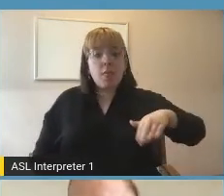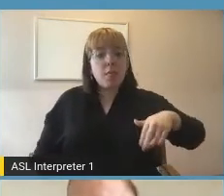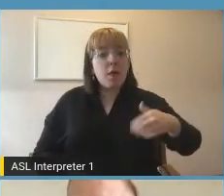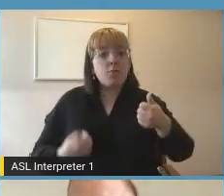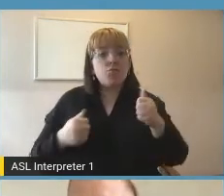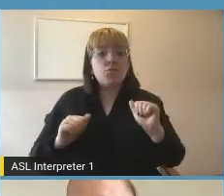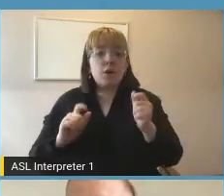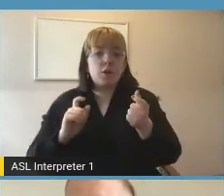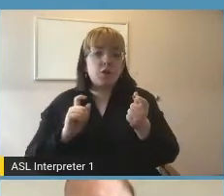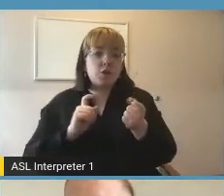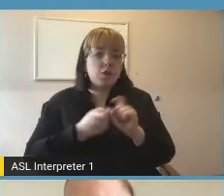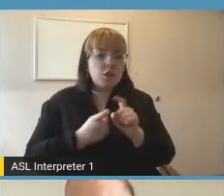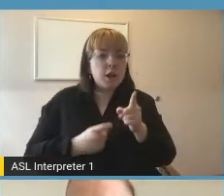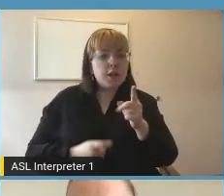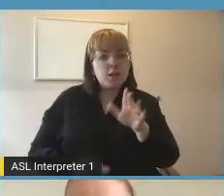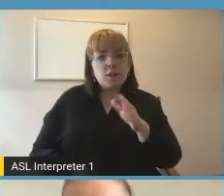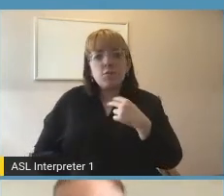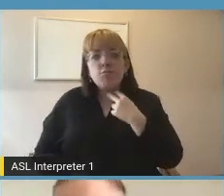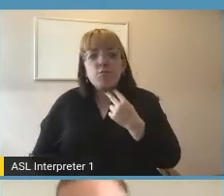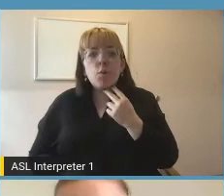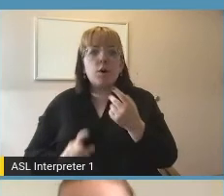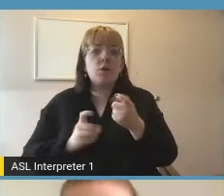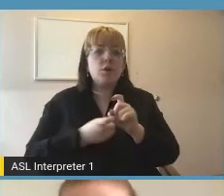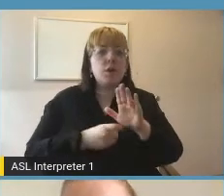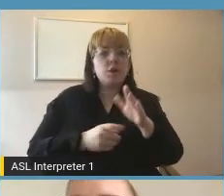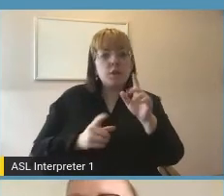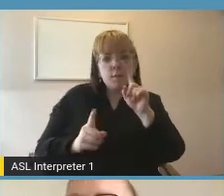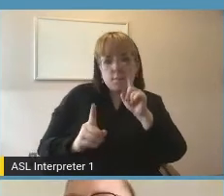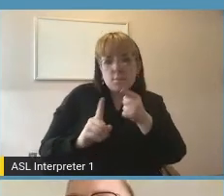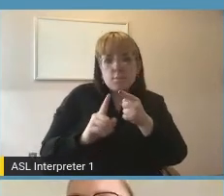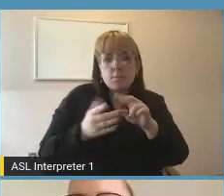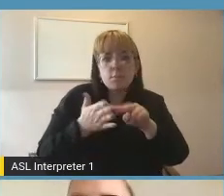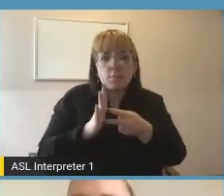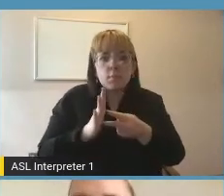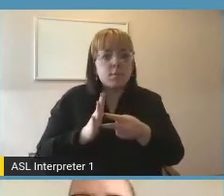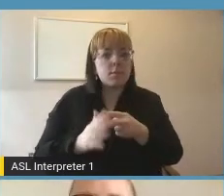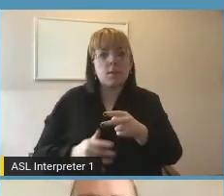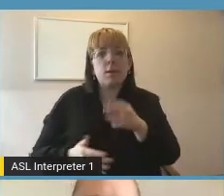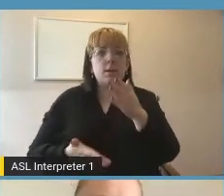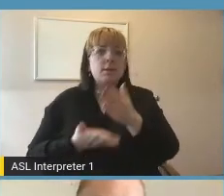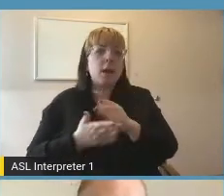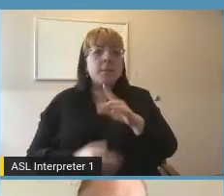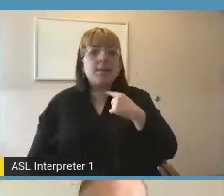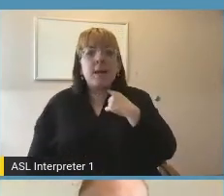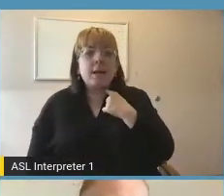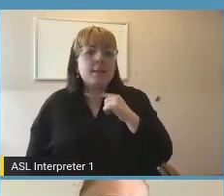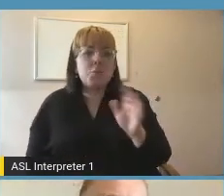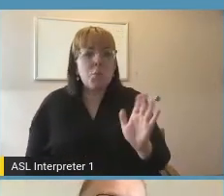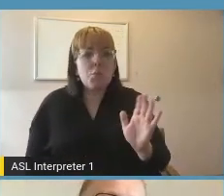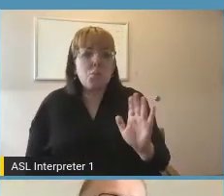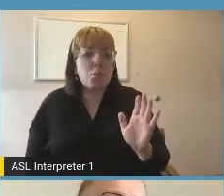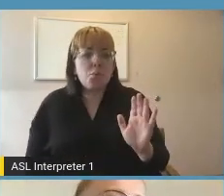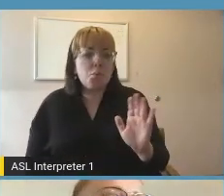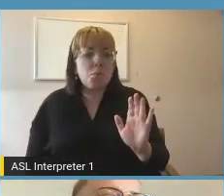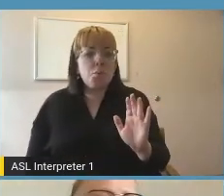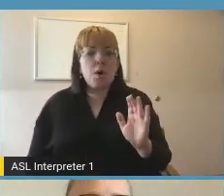what he is saying. I have not tried to make him not sound Icelandic. Or tried to cut out